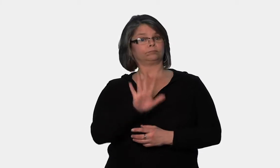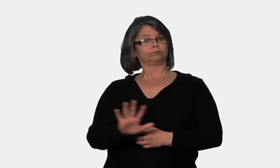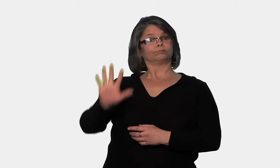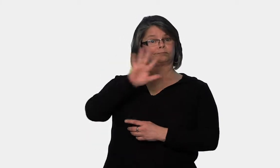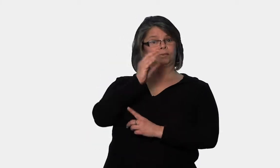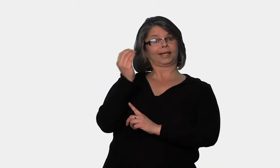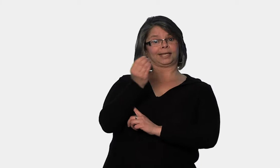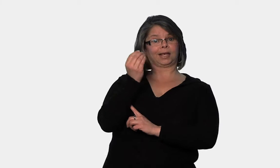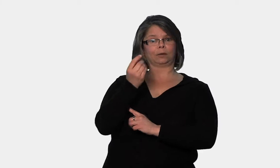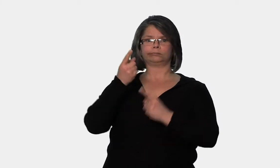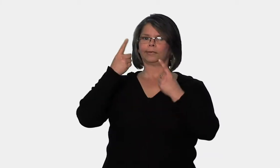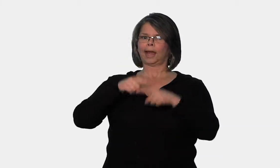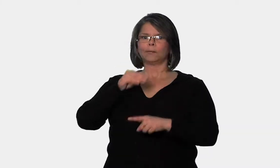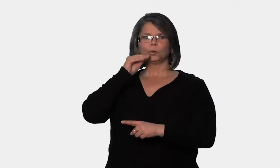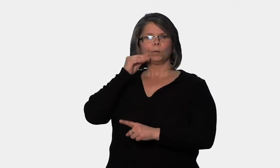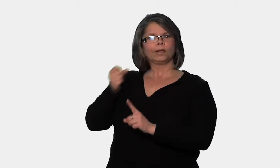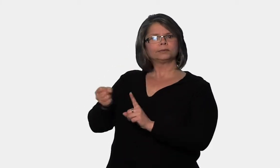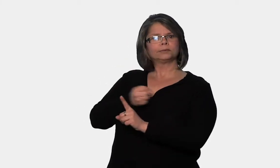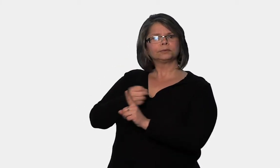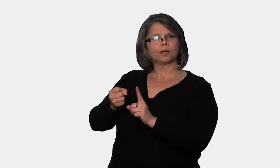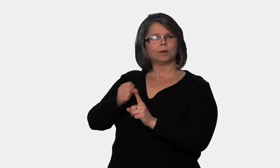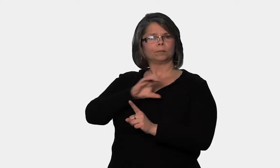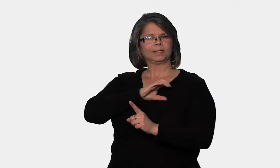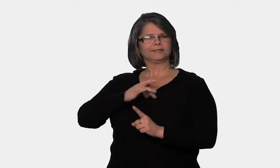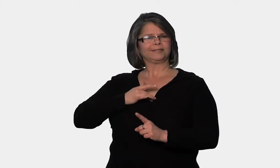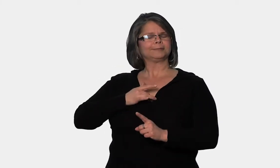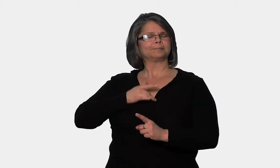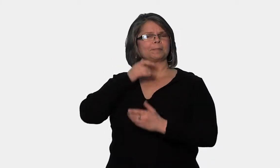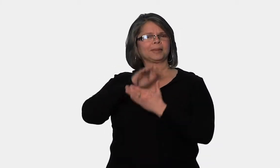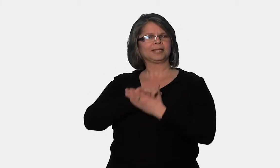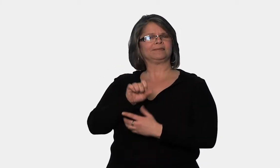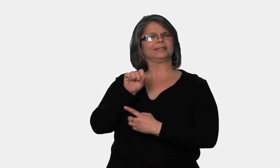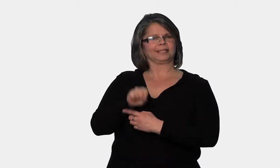In Ontario, if the police believe there is evidence